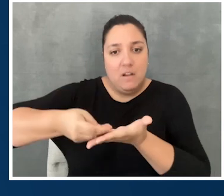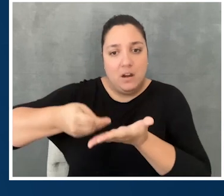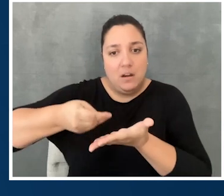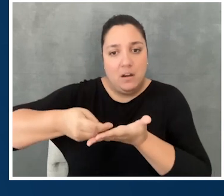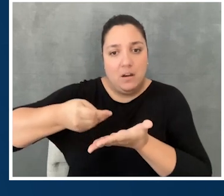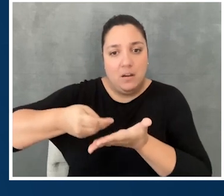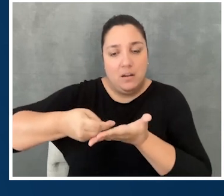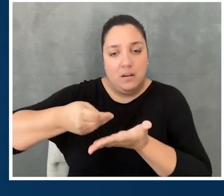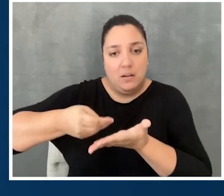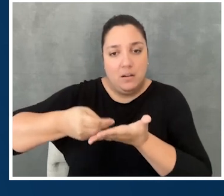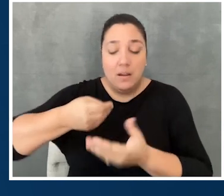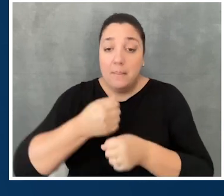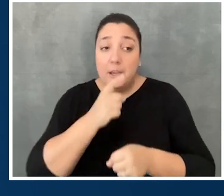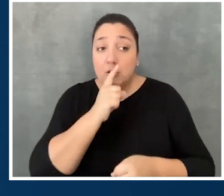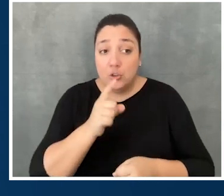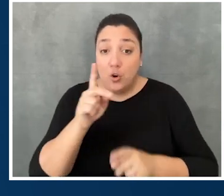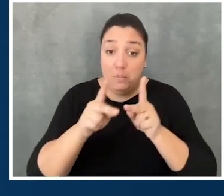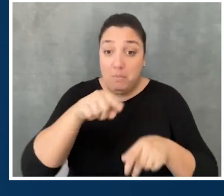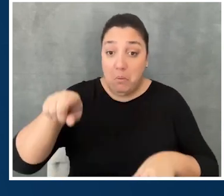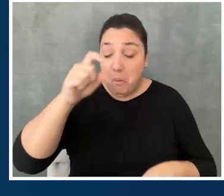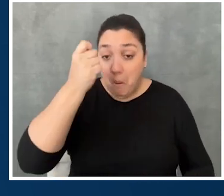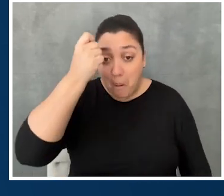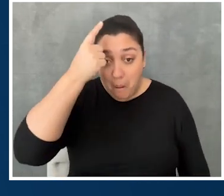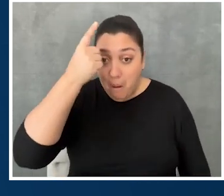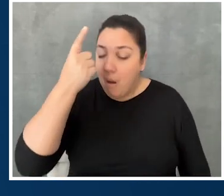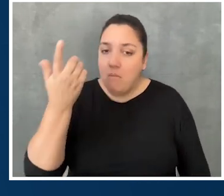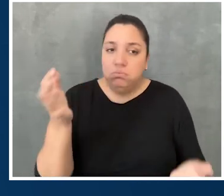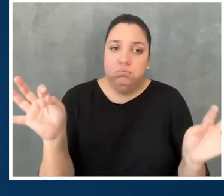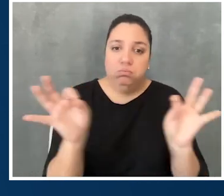know the importance of funding initiatives at our intersection.